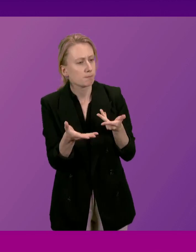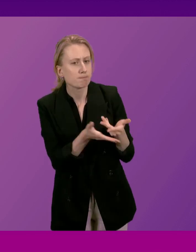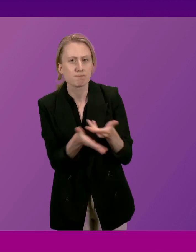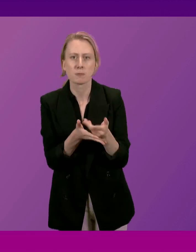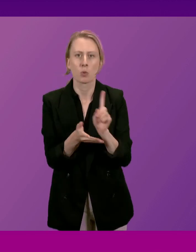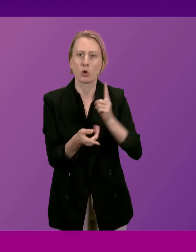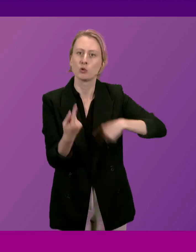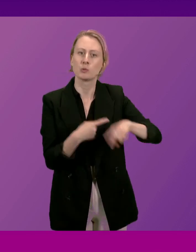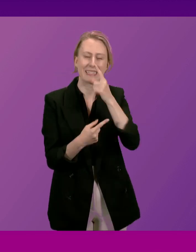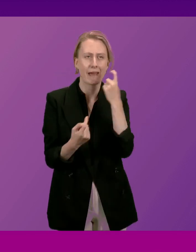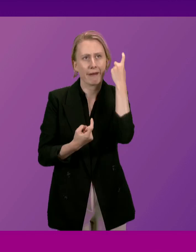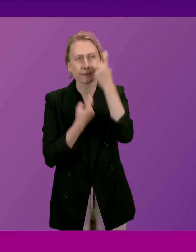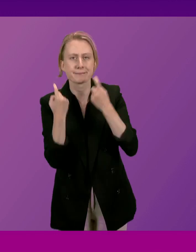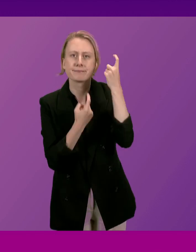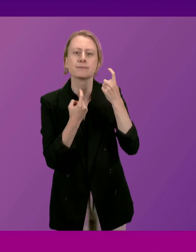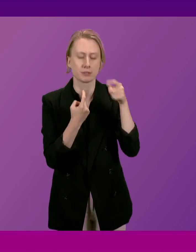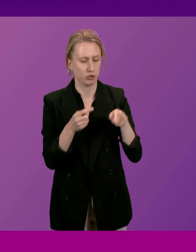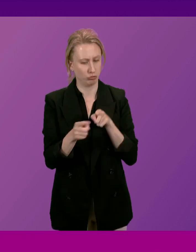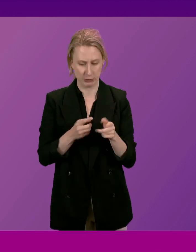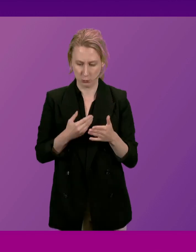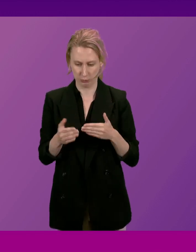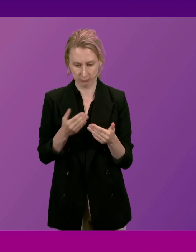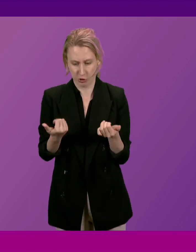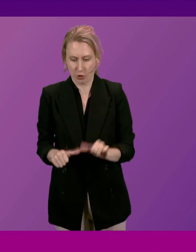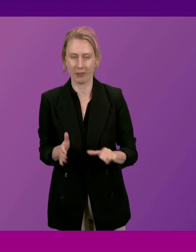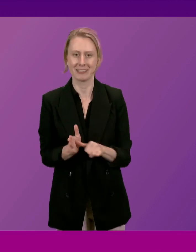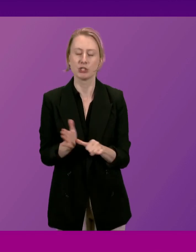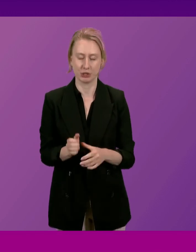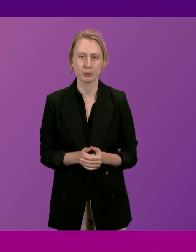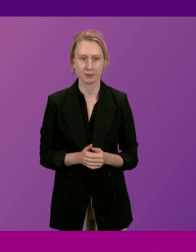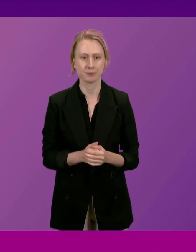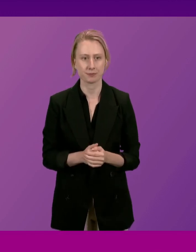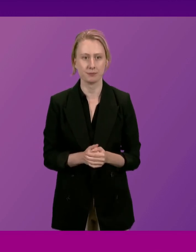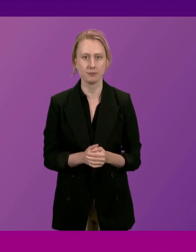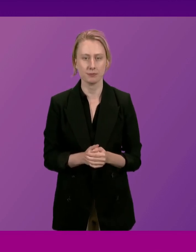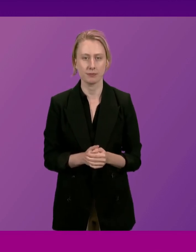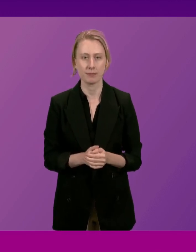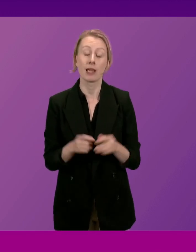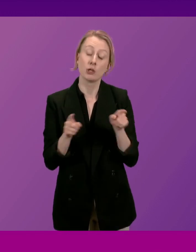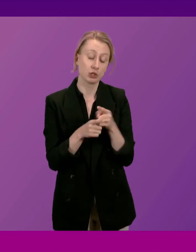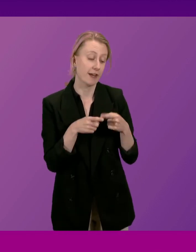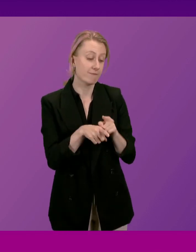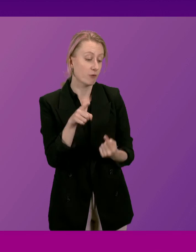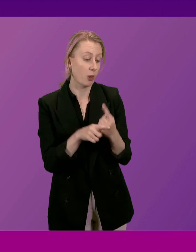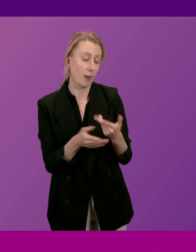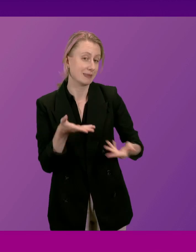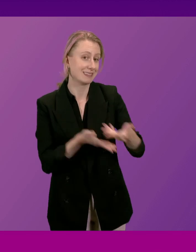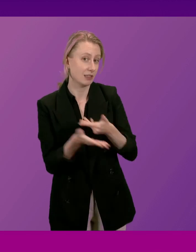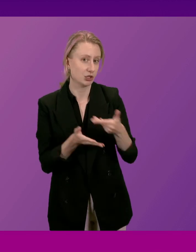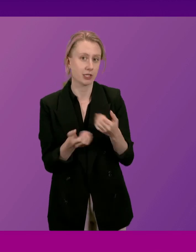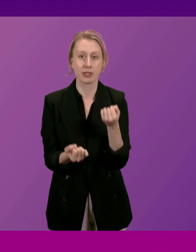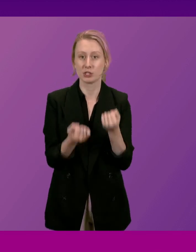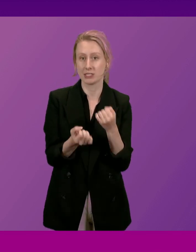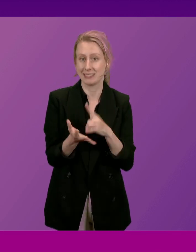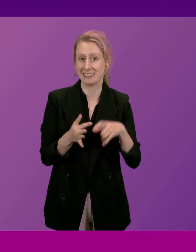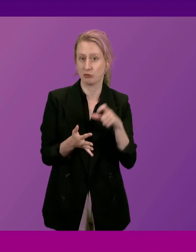can collectively consider to address the issue. There will be a follow-up discussion on these